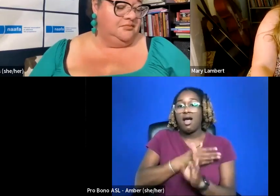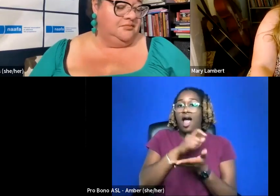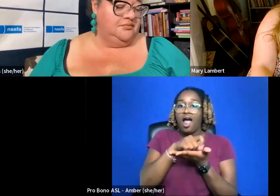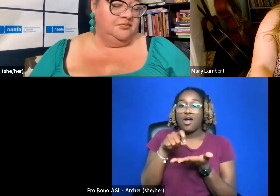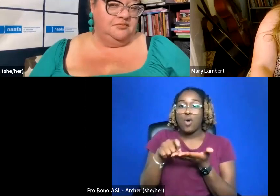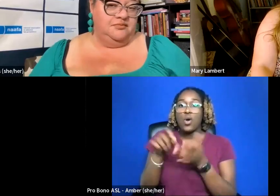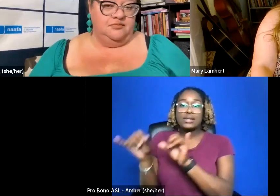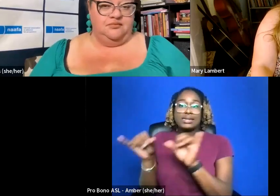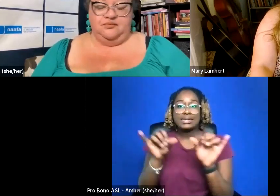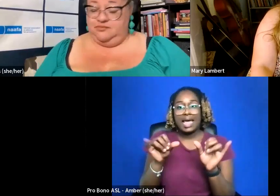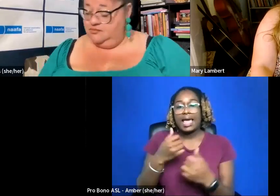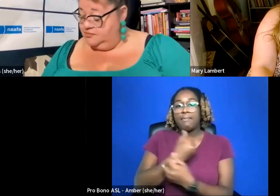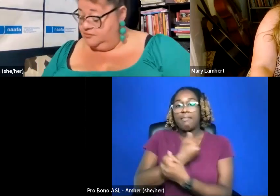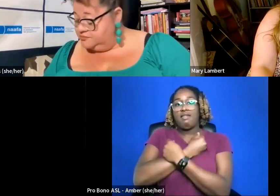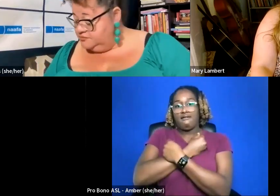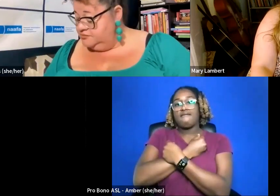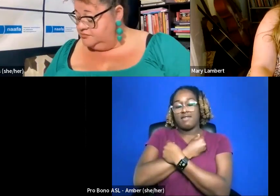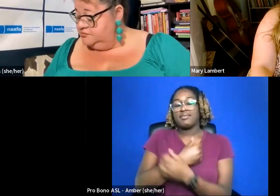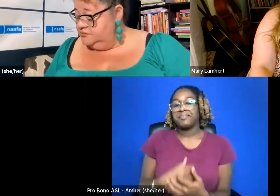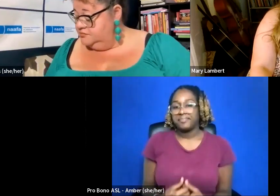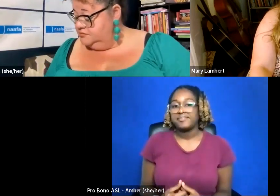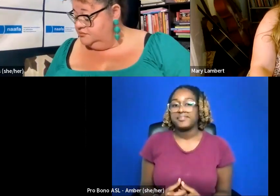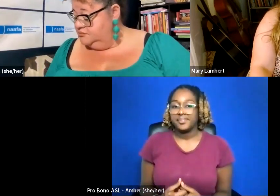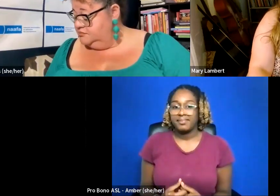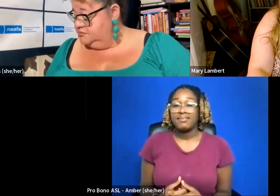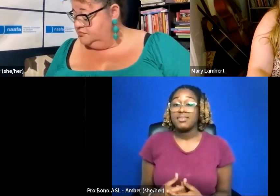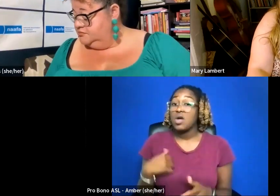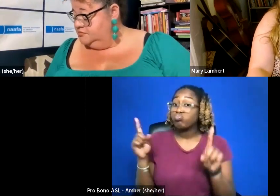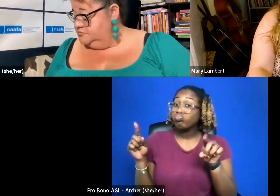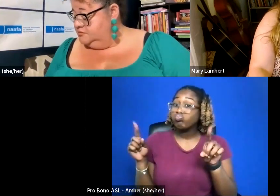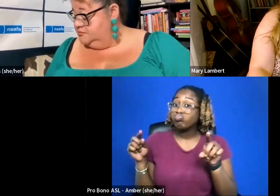It was I was attending a church that was not affirming